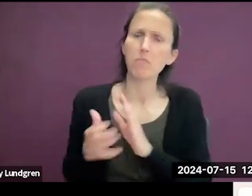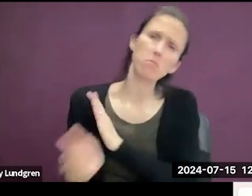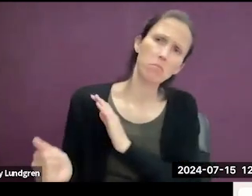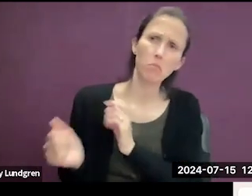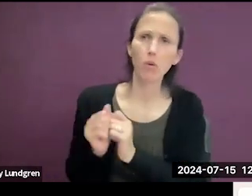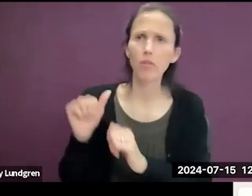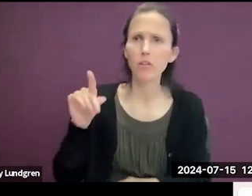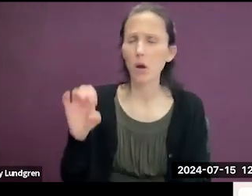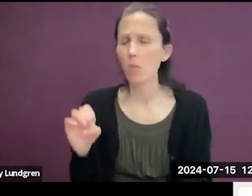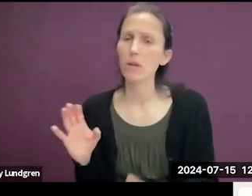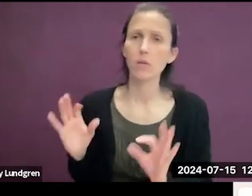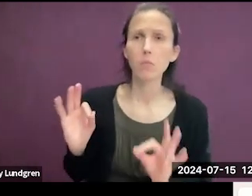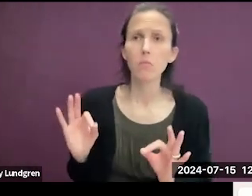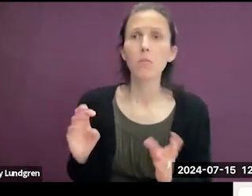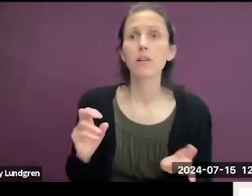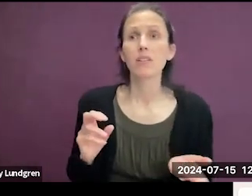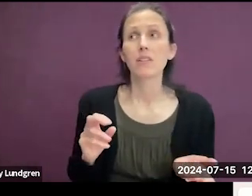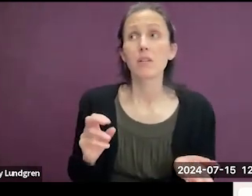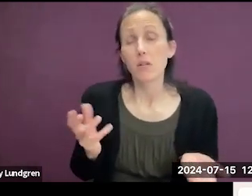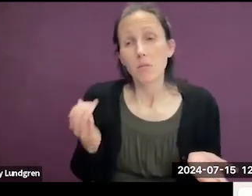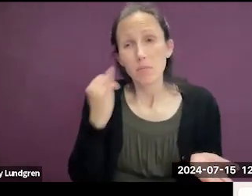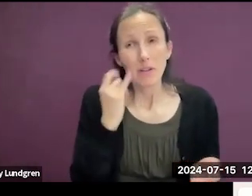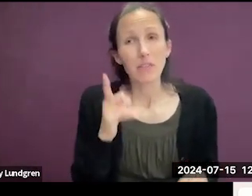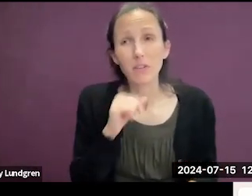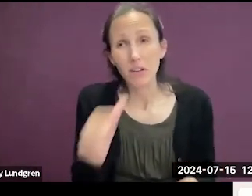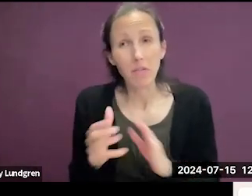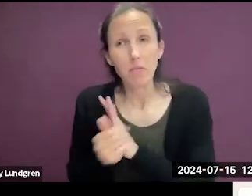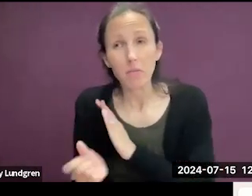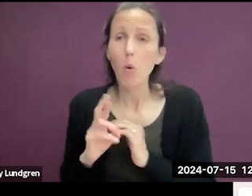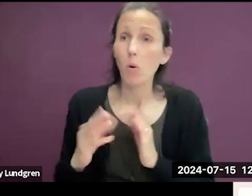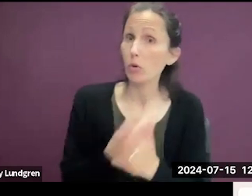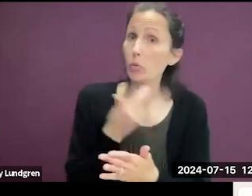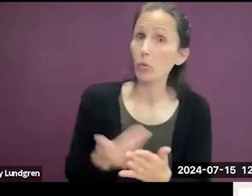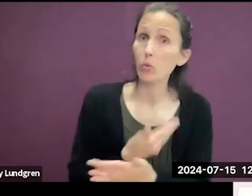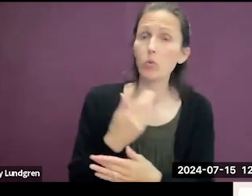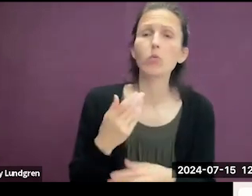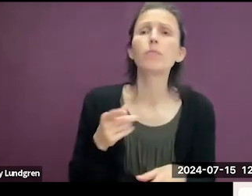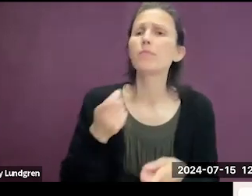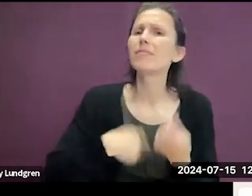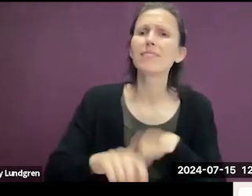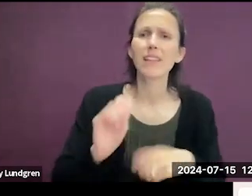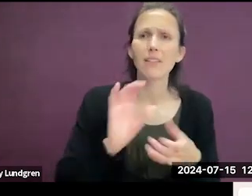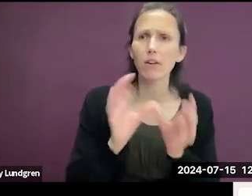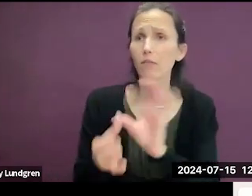But if you're not or you're new to it, we might recommend that instead of converting, you can create a read-only version